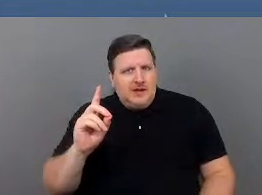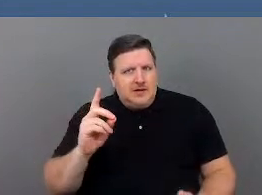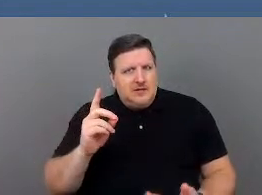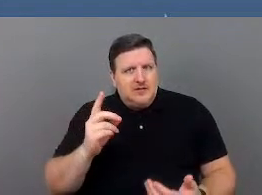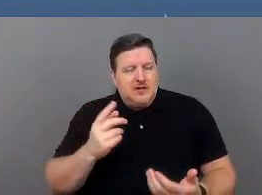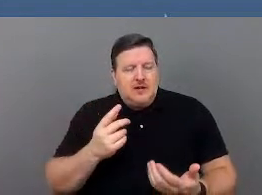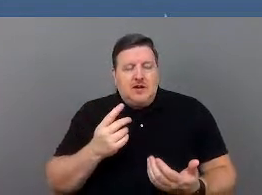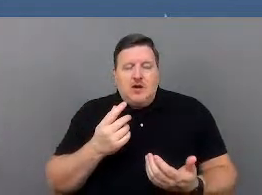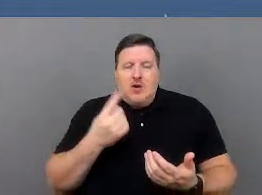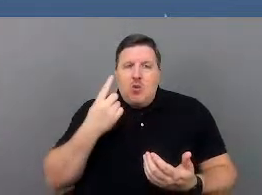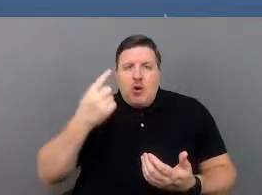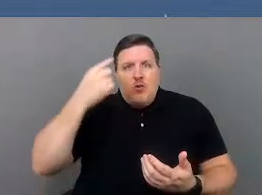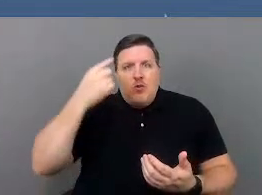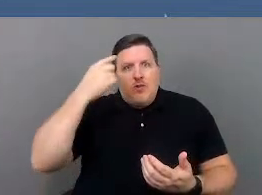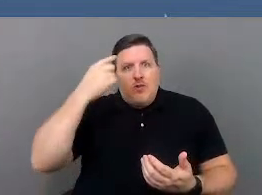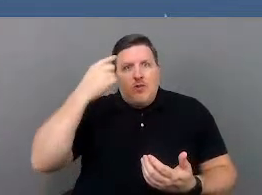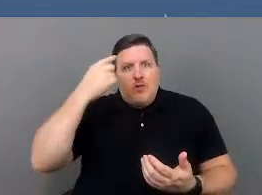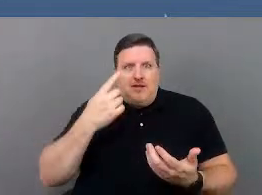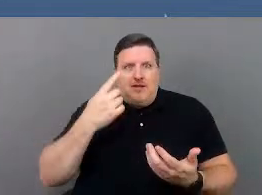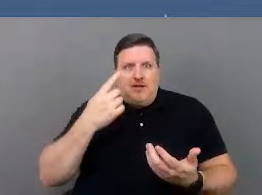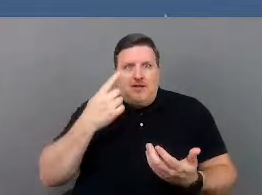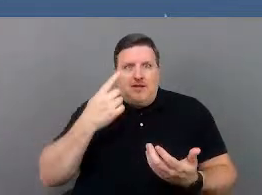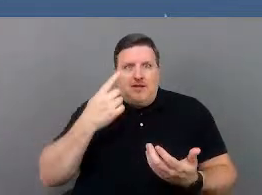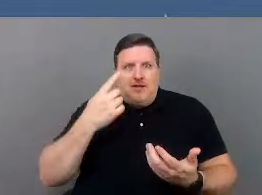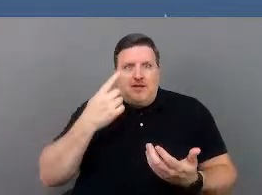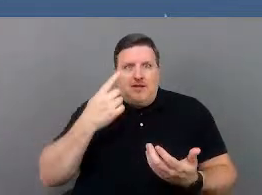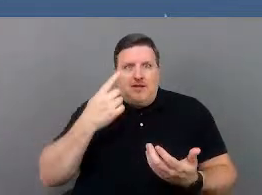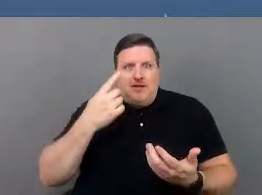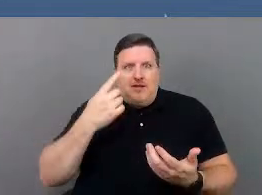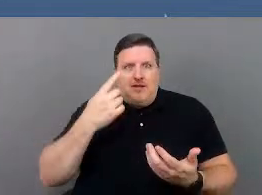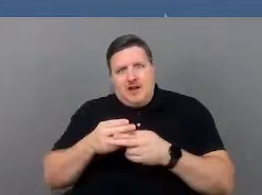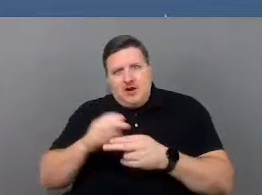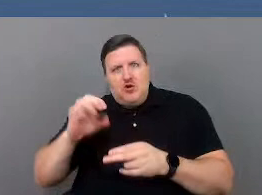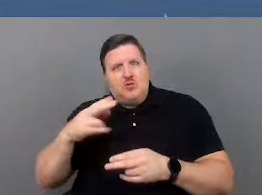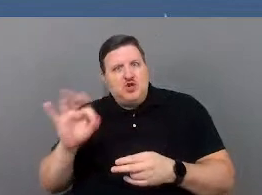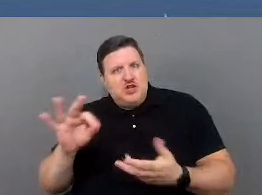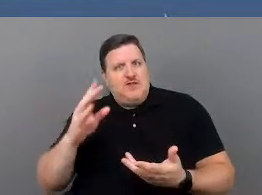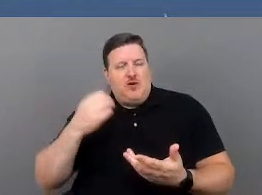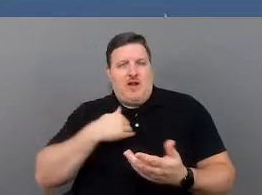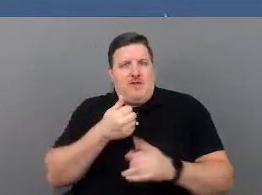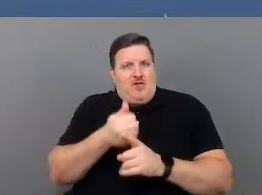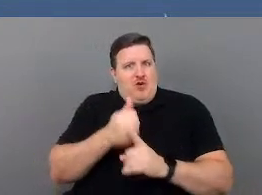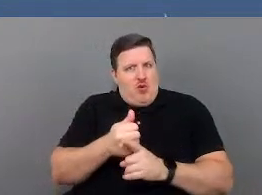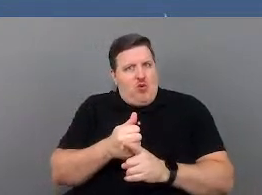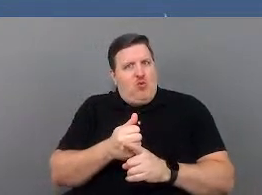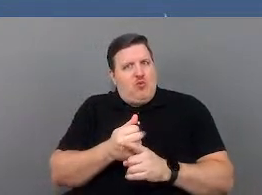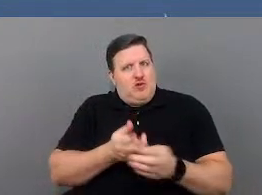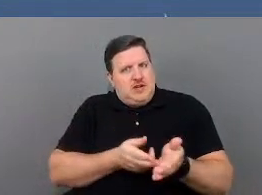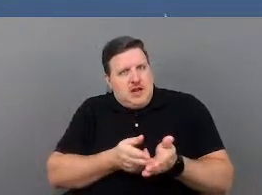CHIEF WOULD HAVE THEIR OWN INTEGRITY AND TALK TO THE PUBLIC ABOUT THIS BUDGET. BECAUSE WE HAVE A STRONG MAYOR SYSTEM YOU'RE RESPONSIBLE